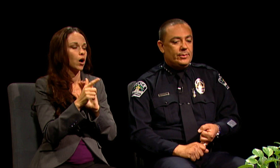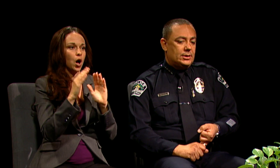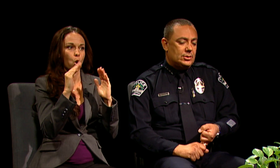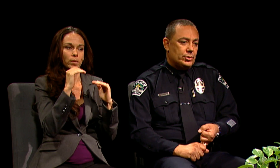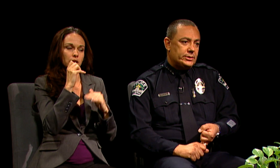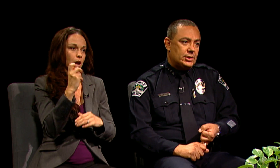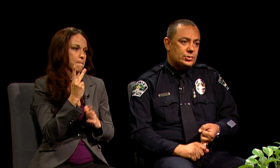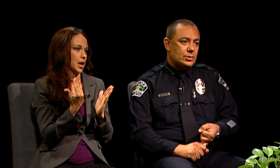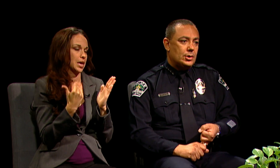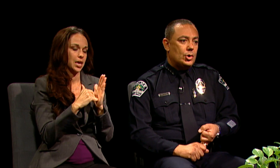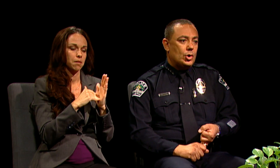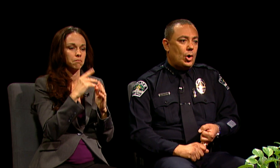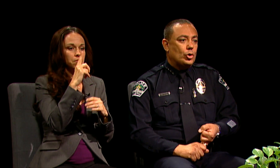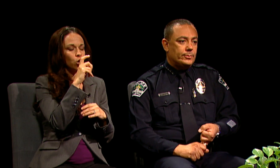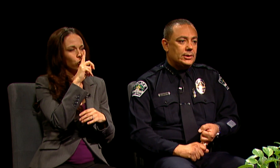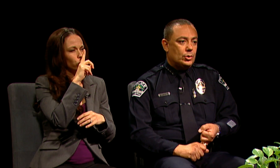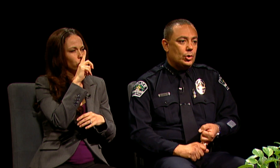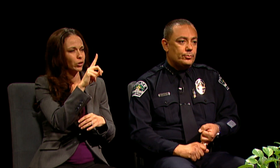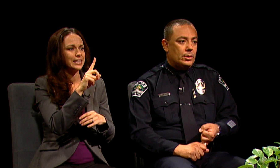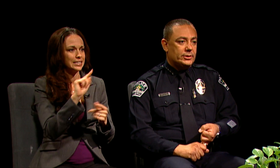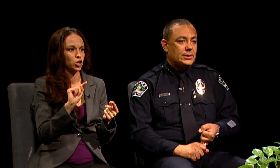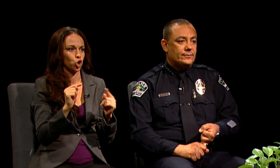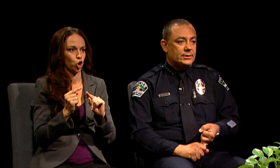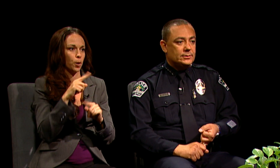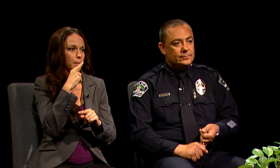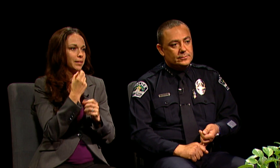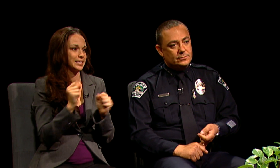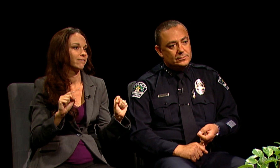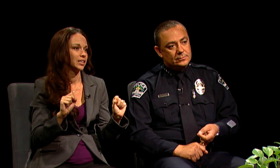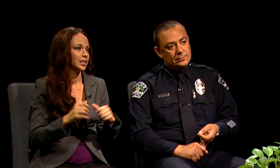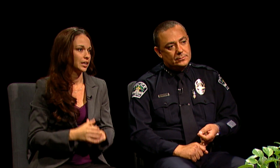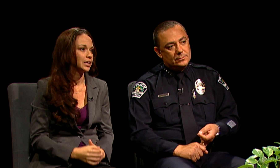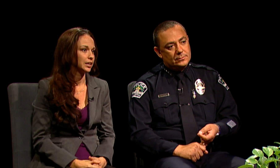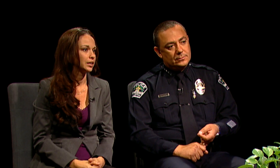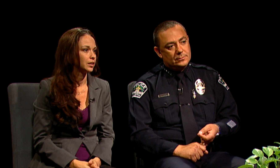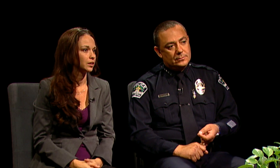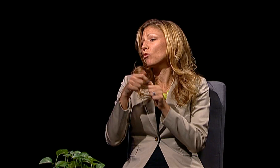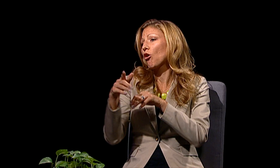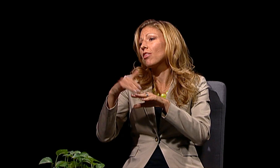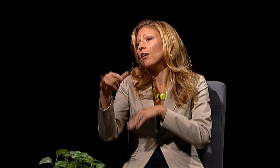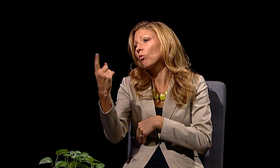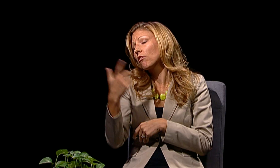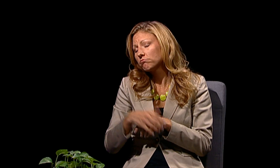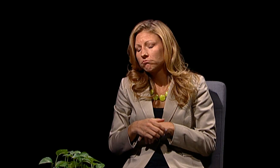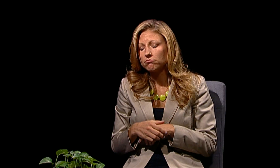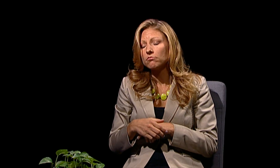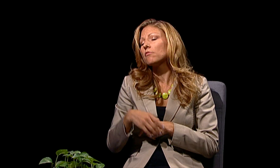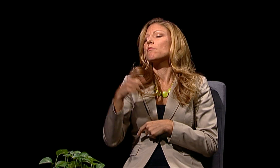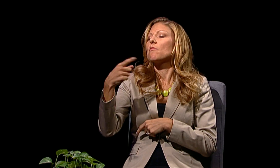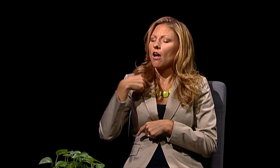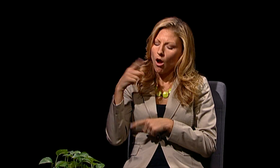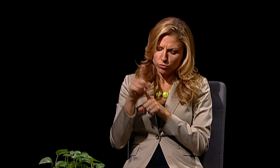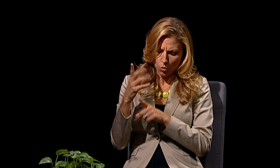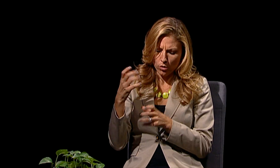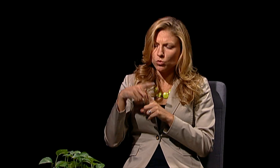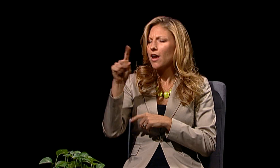BECAUSE IT REALLY DOES ULTIMATELY HURT PUBLIC SAFETY. I ACTUALLY AGREE WITH YOU ON THAT ONE.